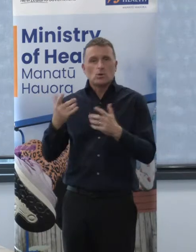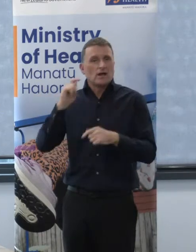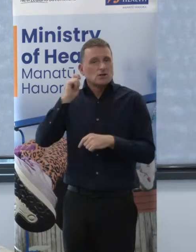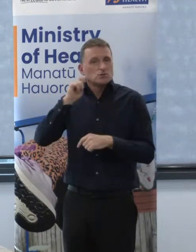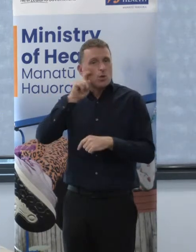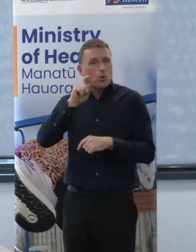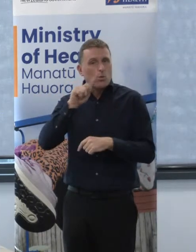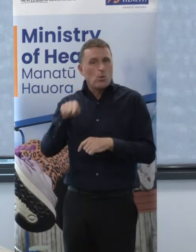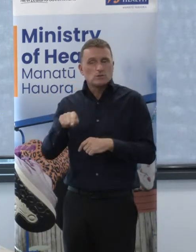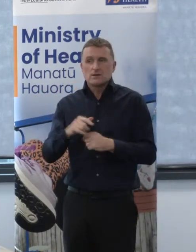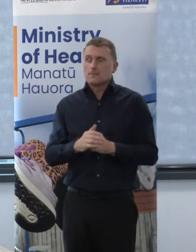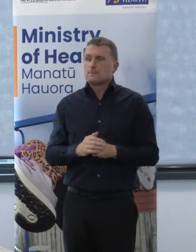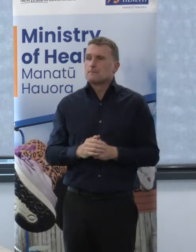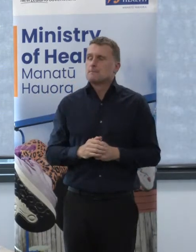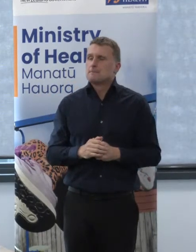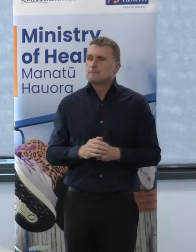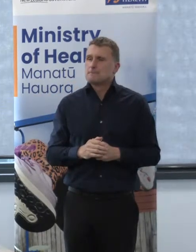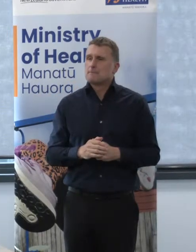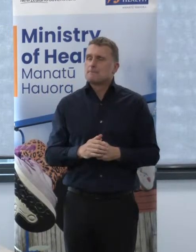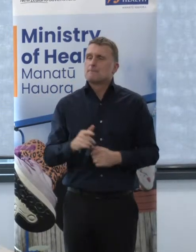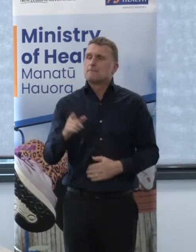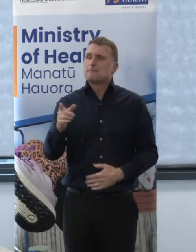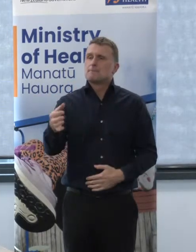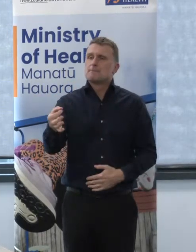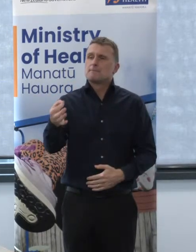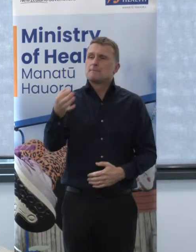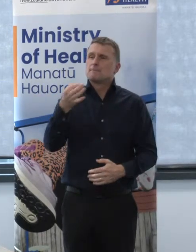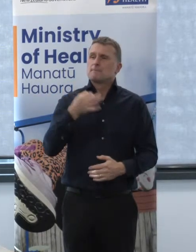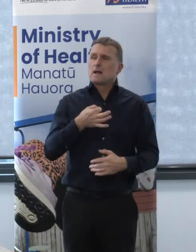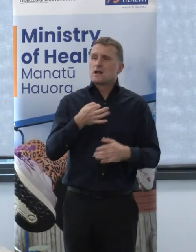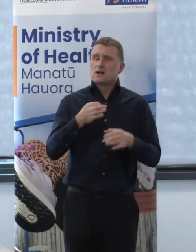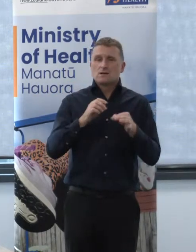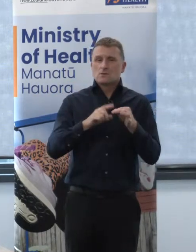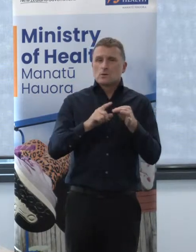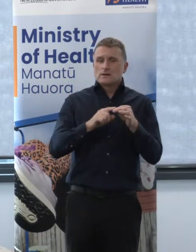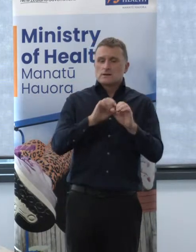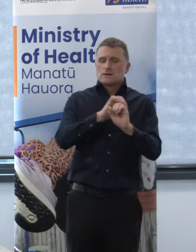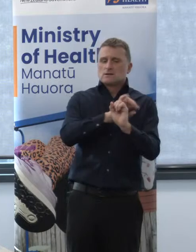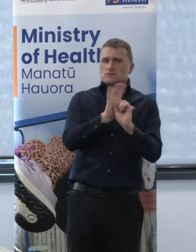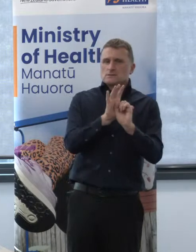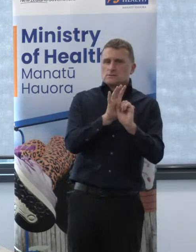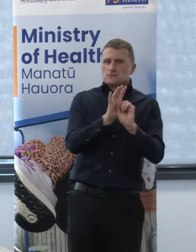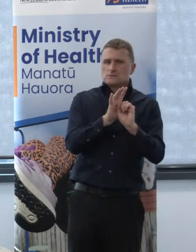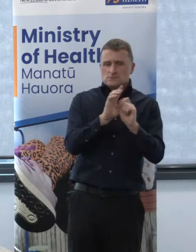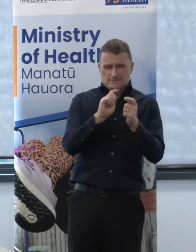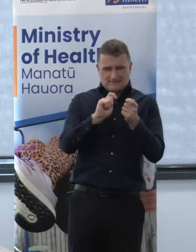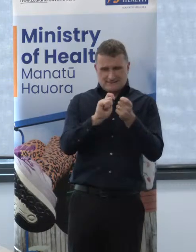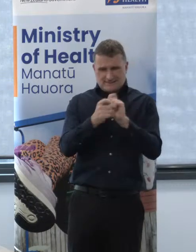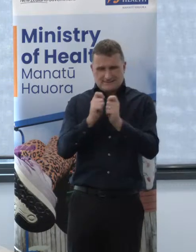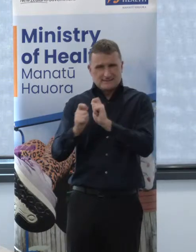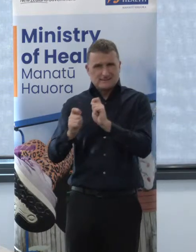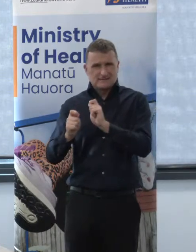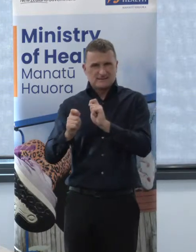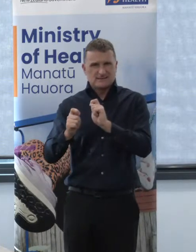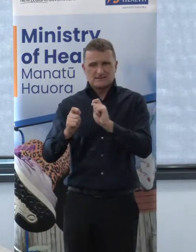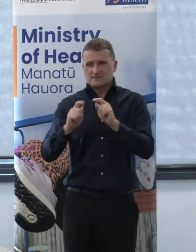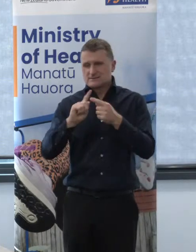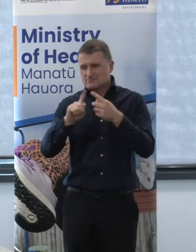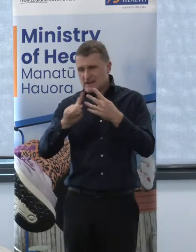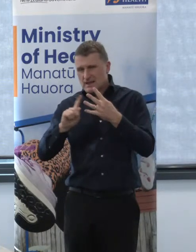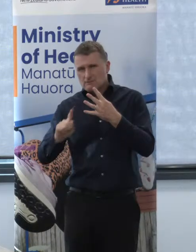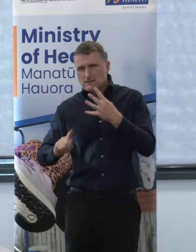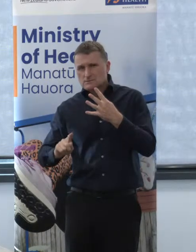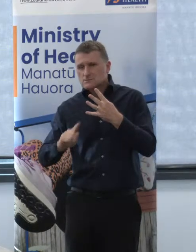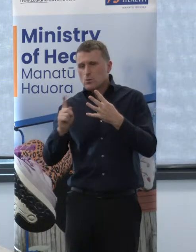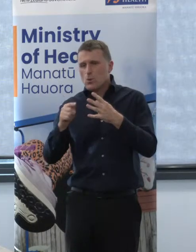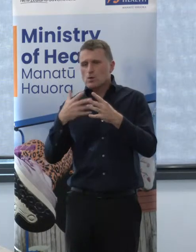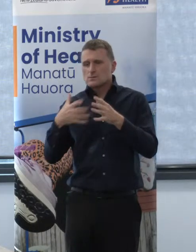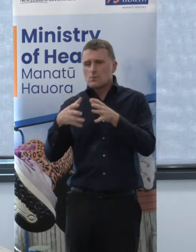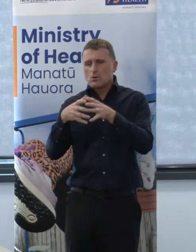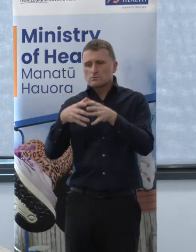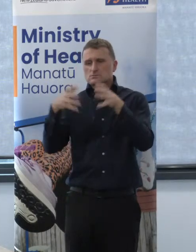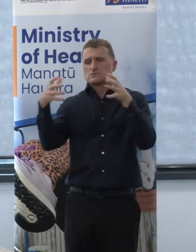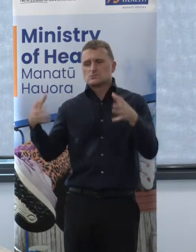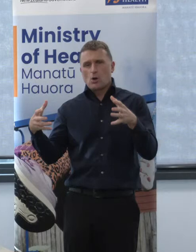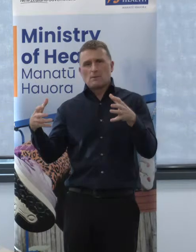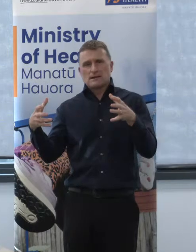wastewater.